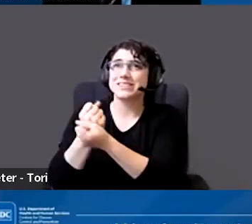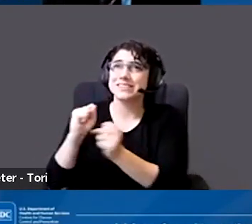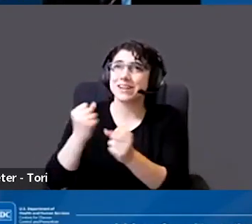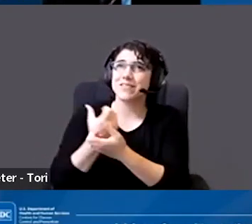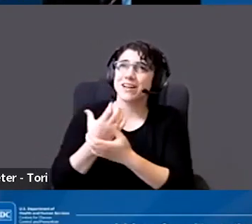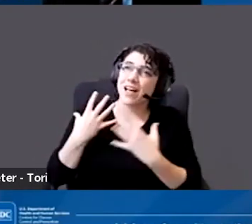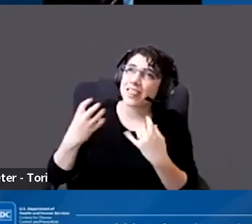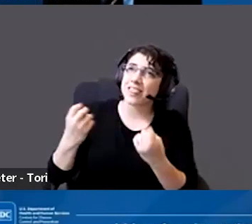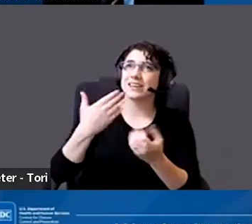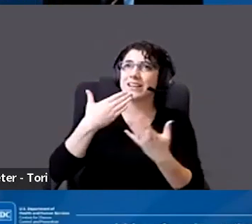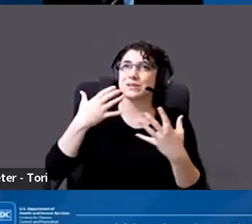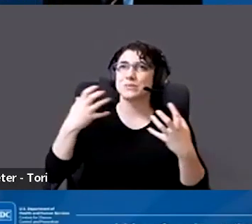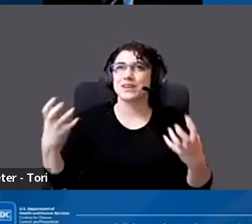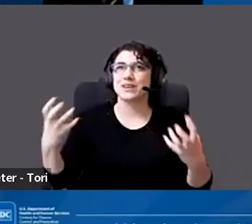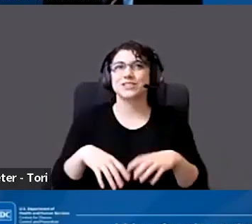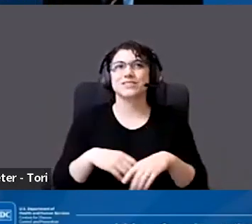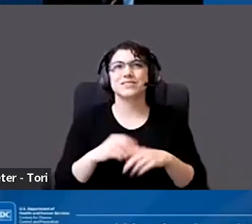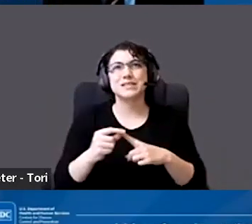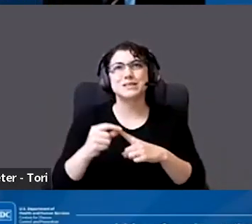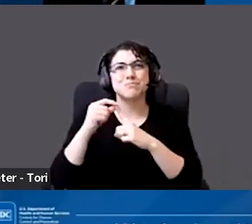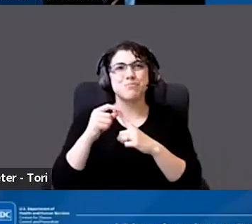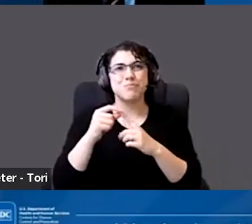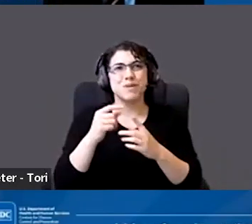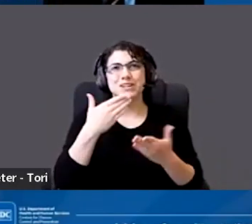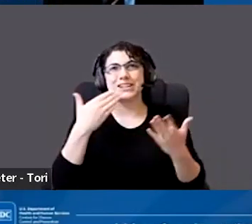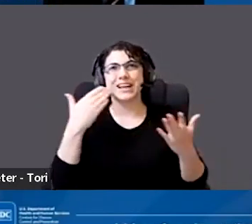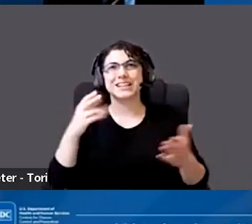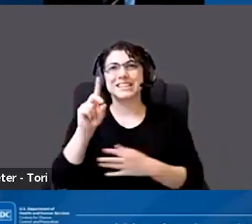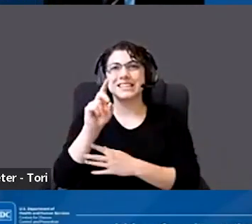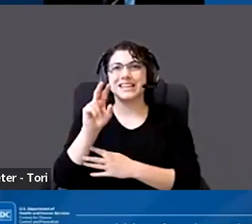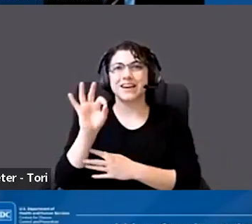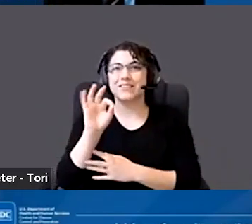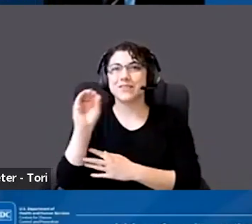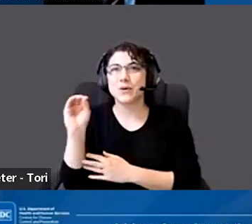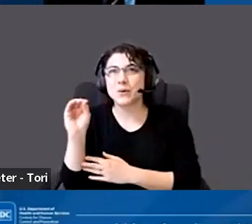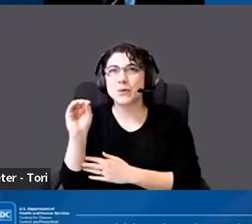And a special thanks to our DFO John, who is expertly